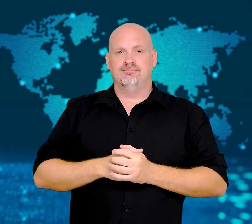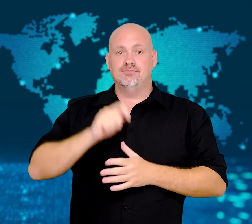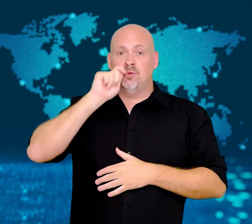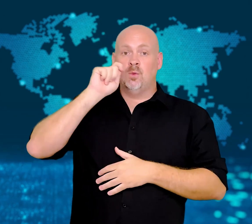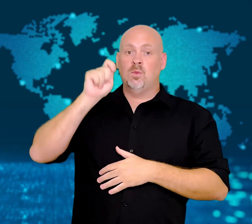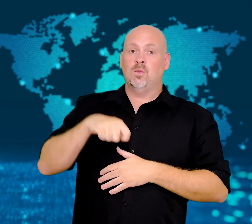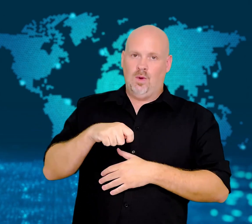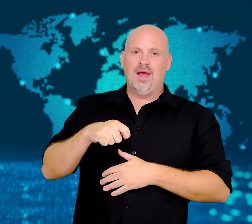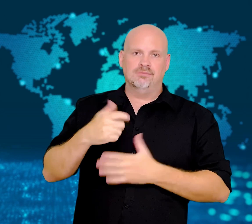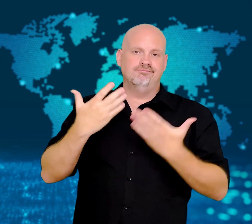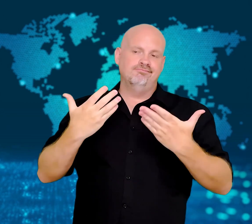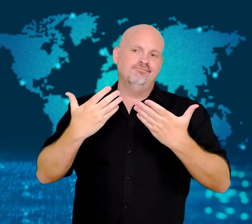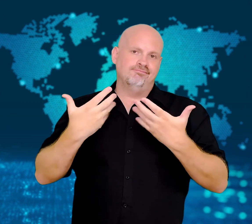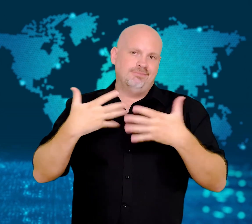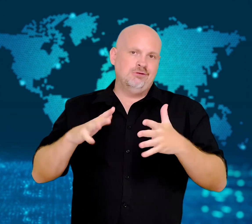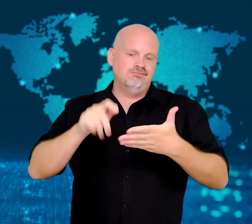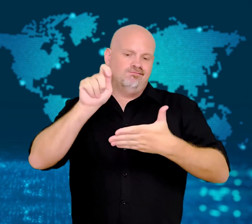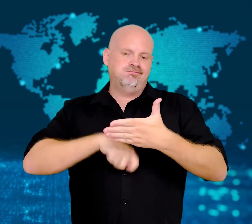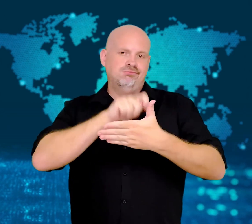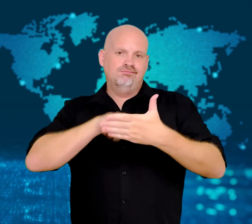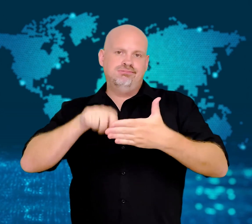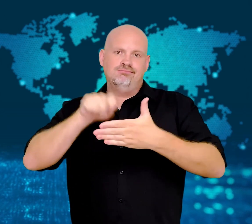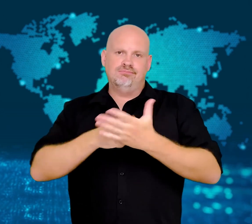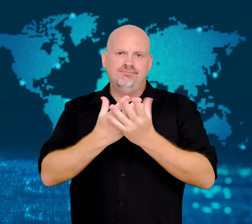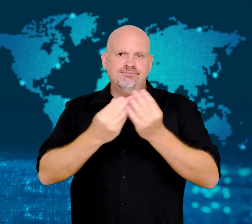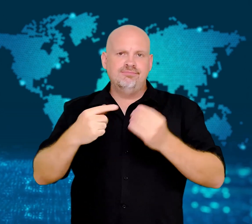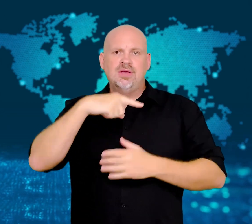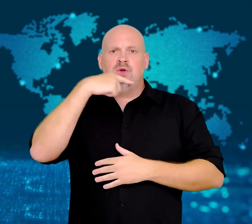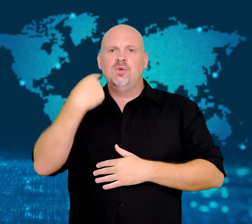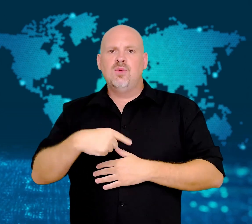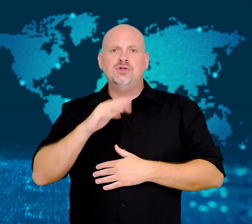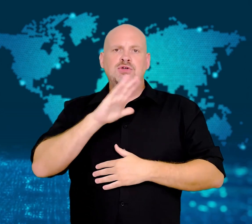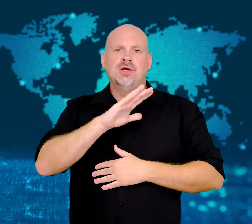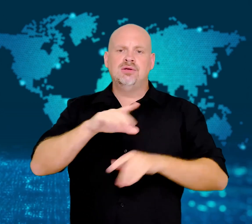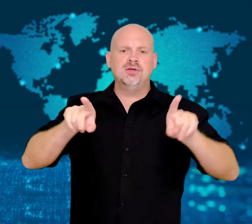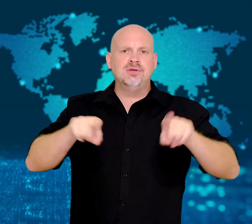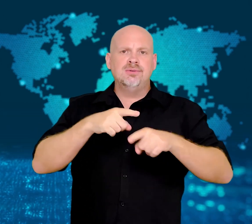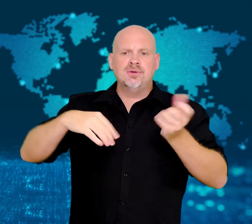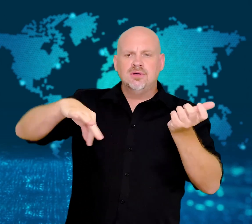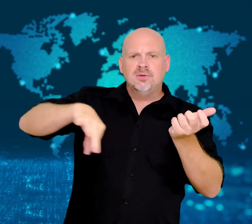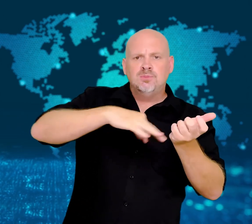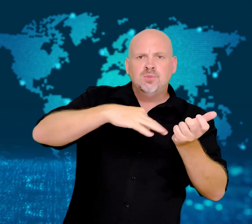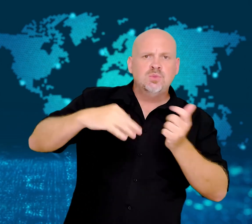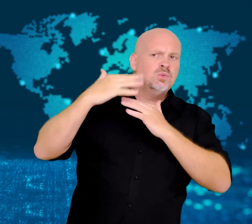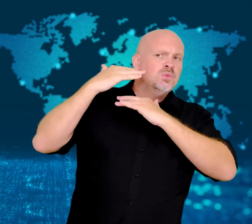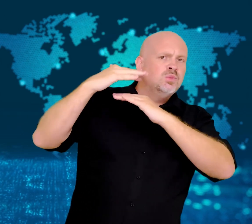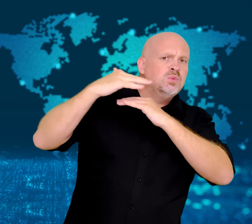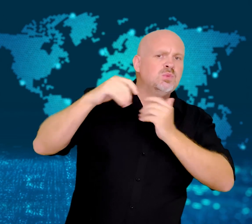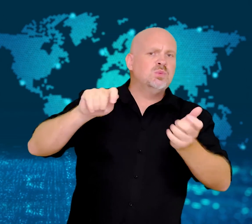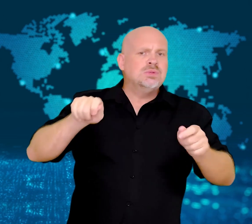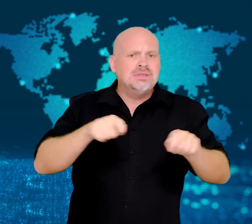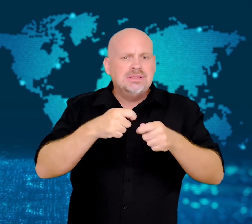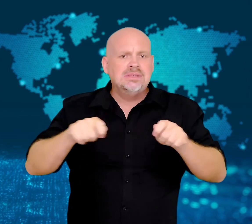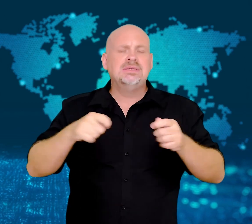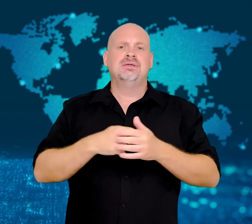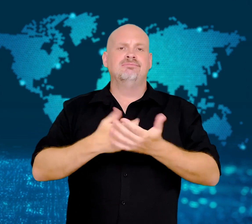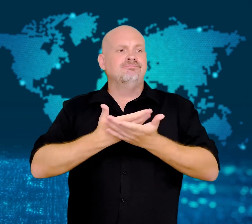Ukraine has now banned Russian music from being played in some public places.